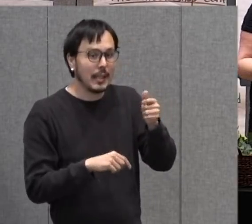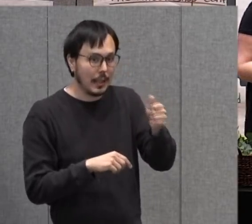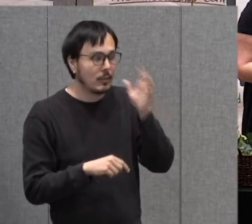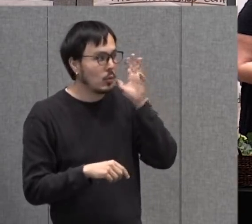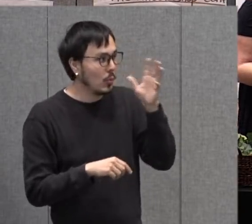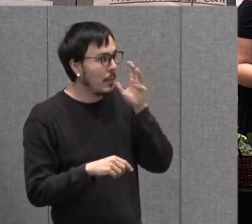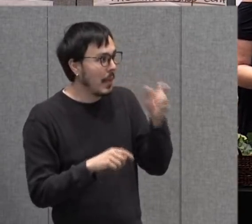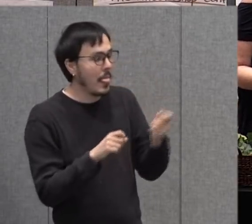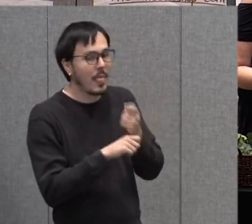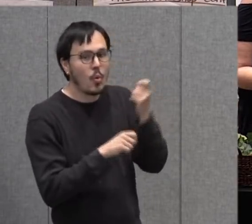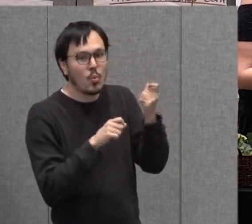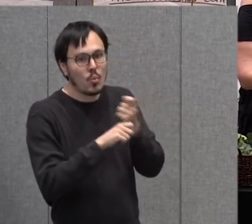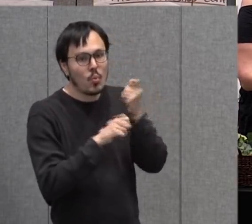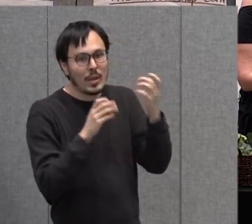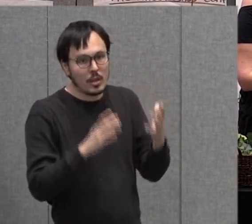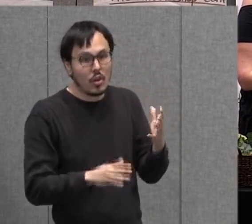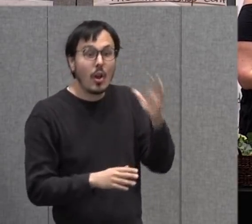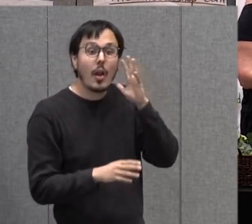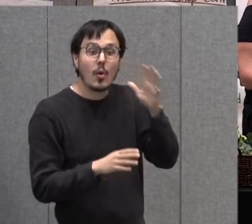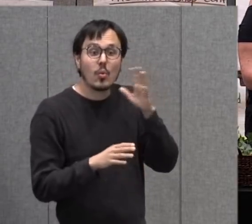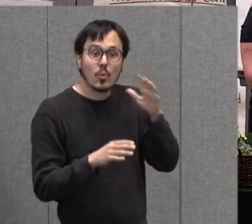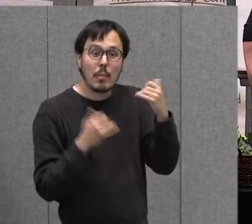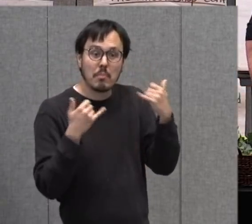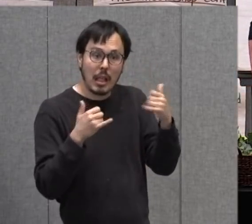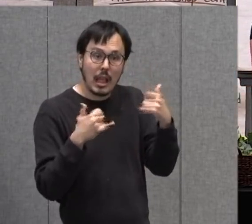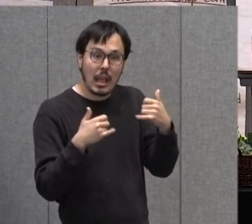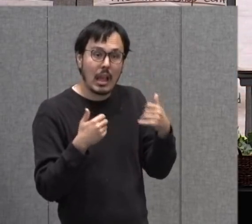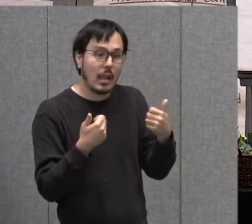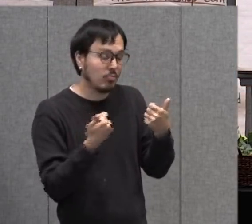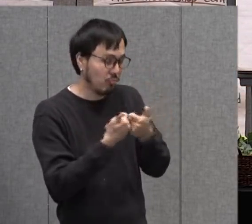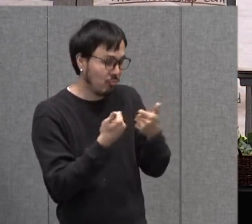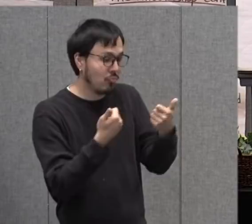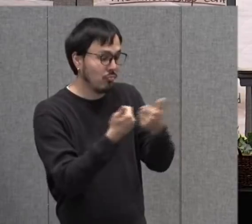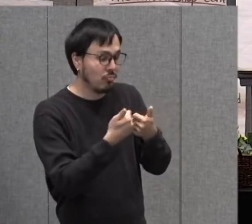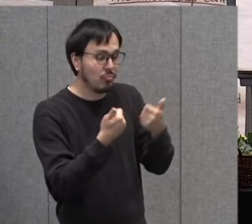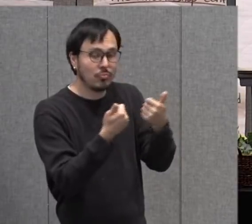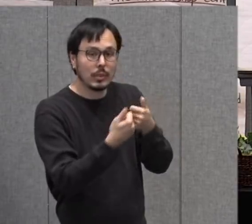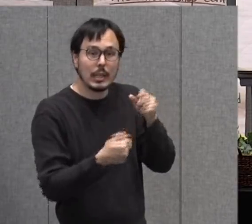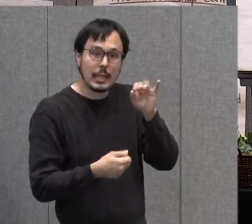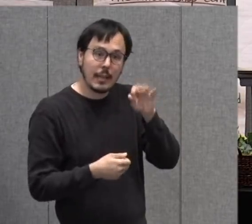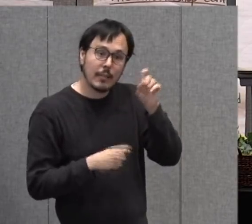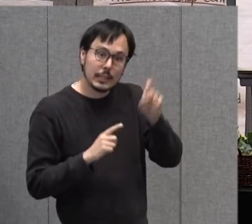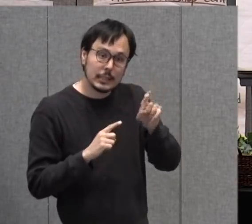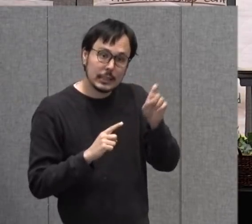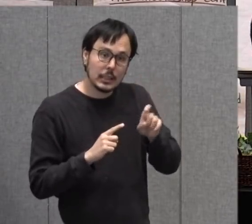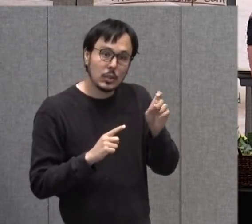So, we're gonna play a couple of rounds with you and if I need to, I'm gonna actually try and maybe